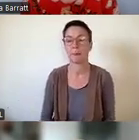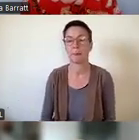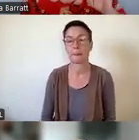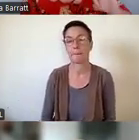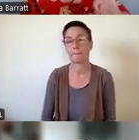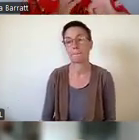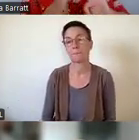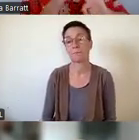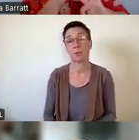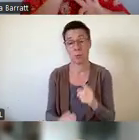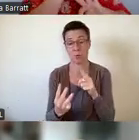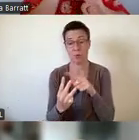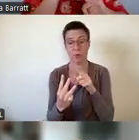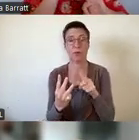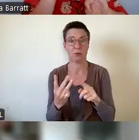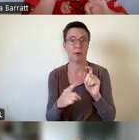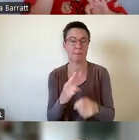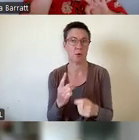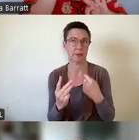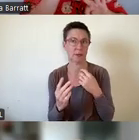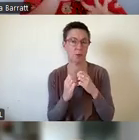Those three points, location,